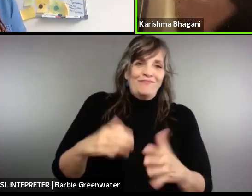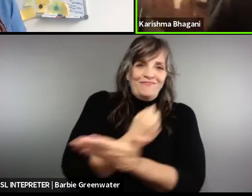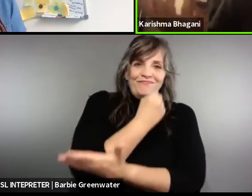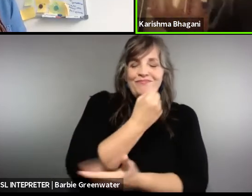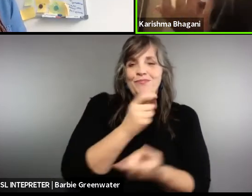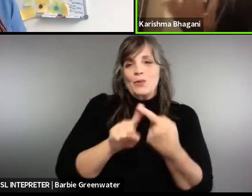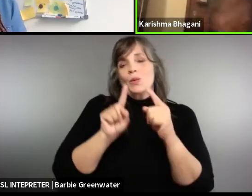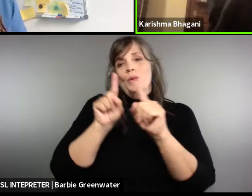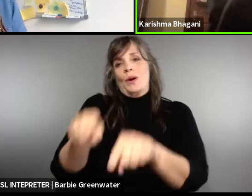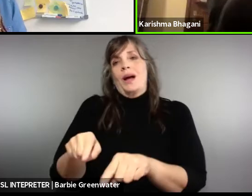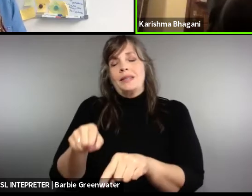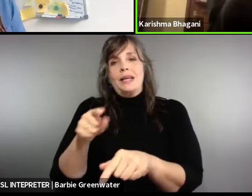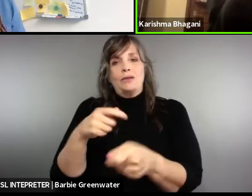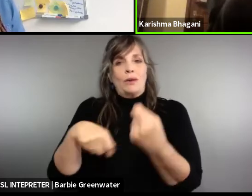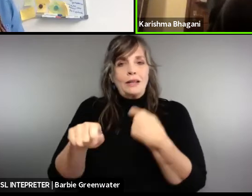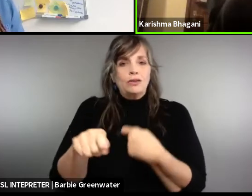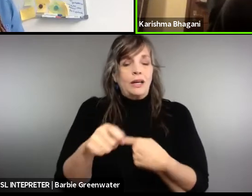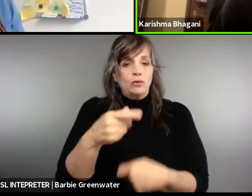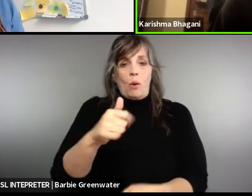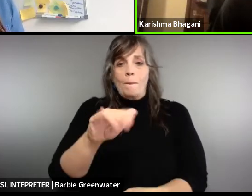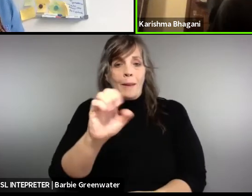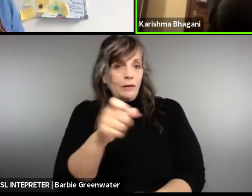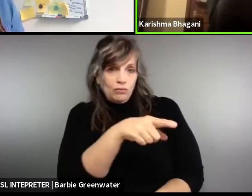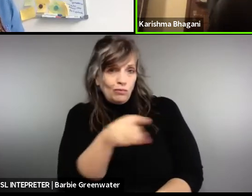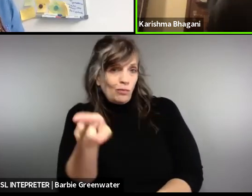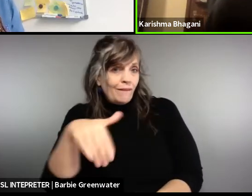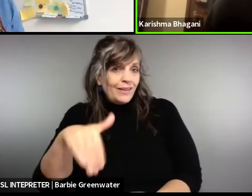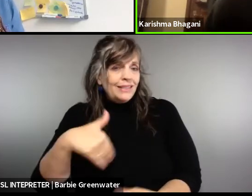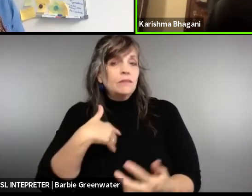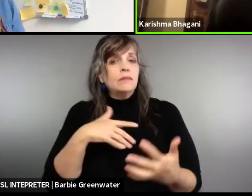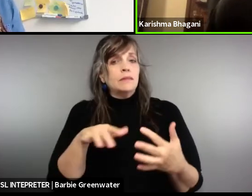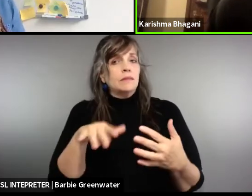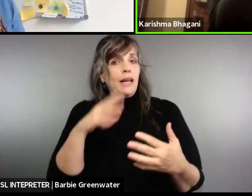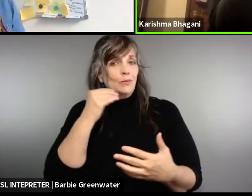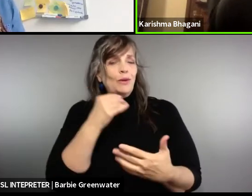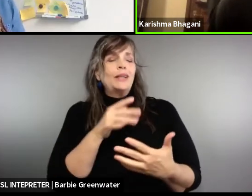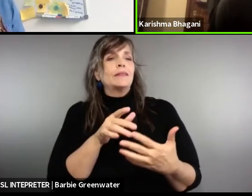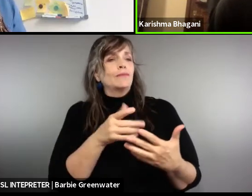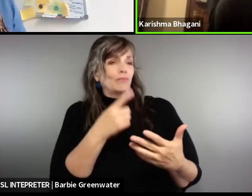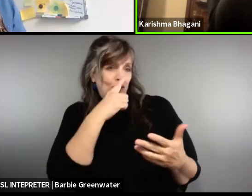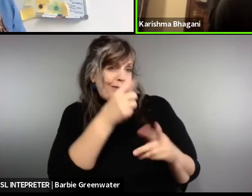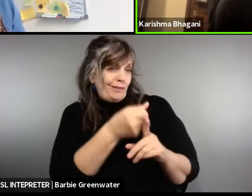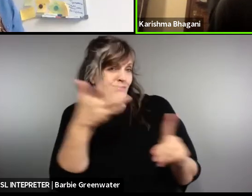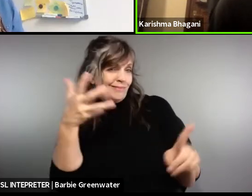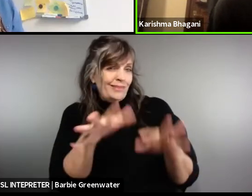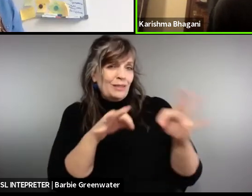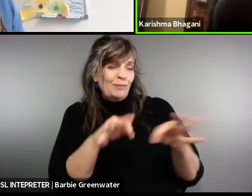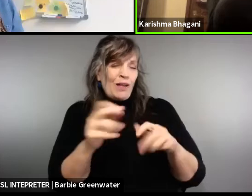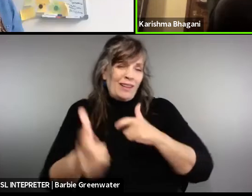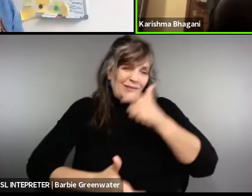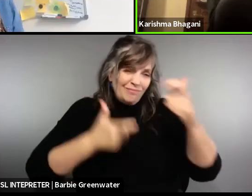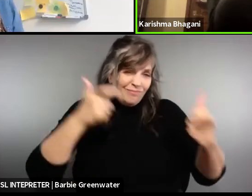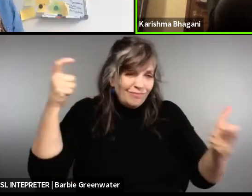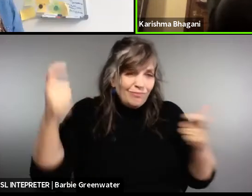or aren't sure what PACE is, tell us about this monstrous project that you have